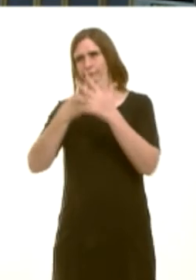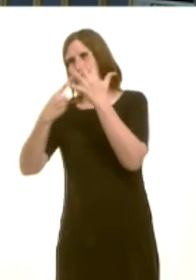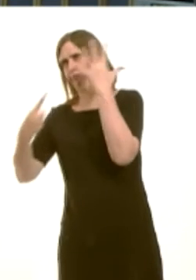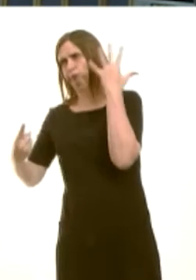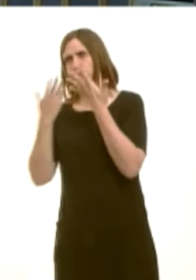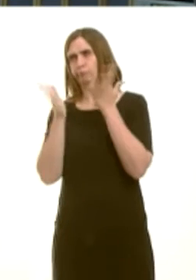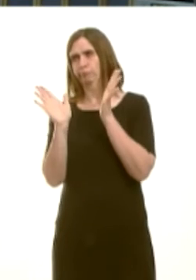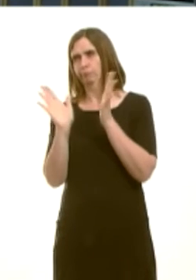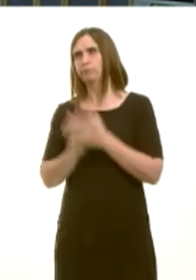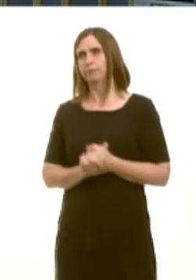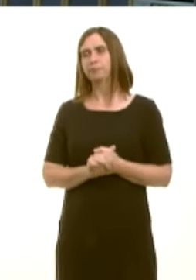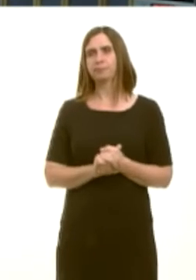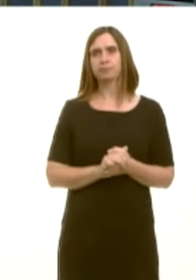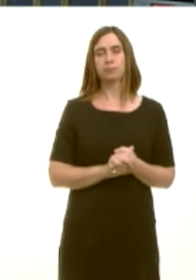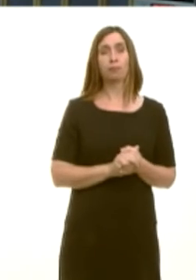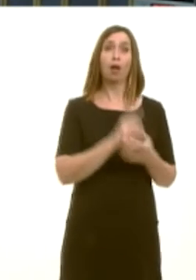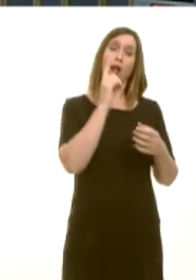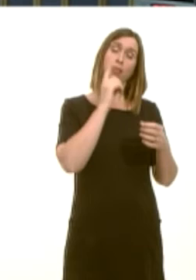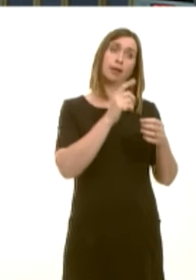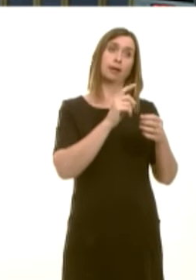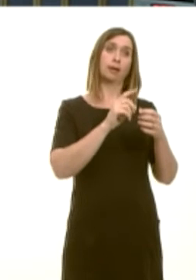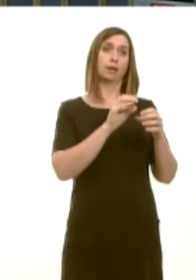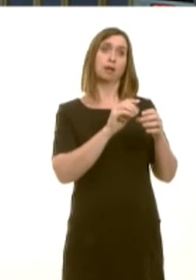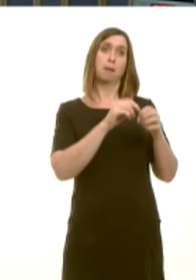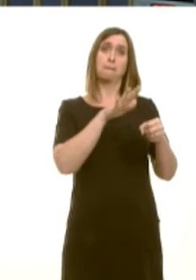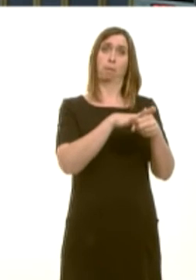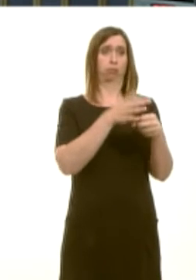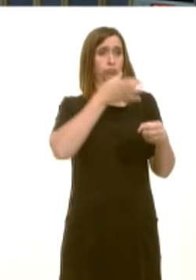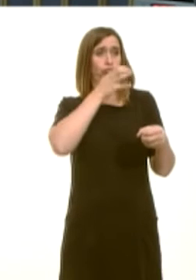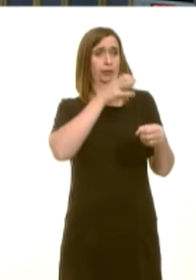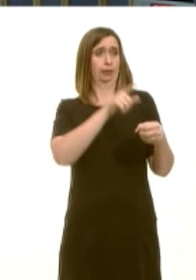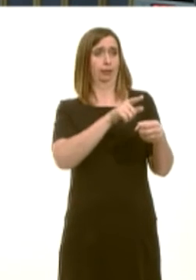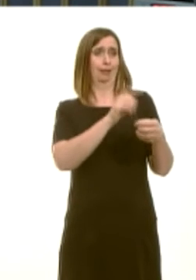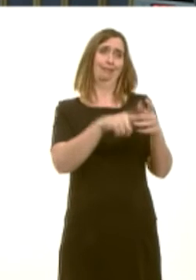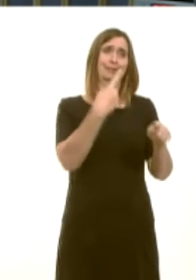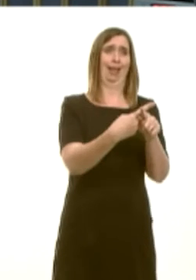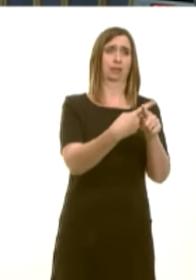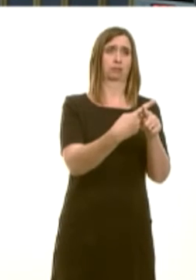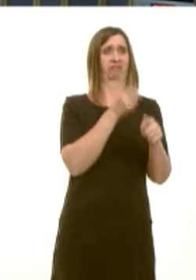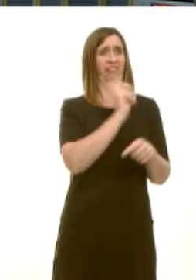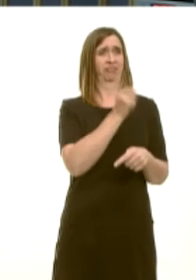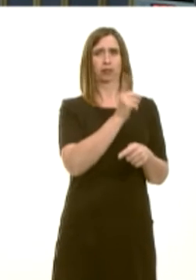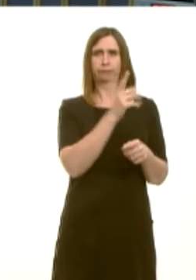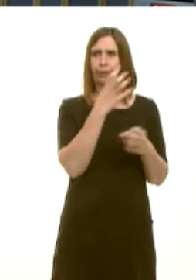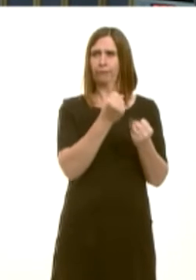just a tax on pop, surely the problem is much wider than that, with the obesogenic food